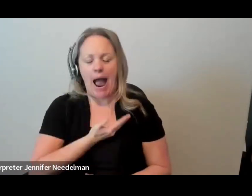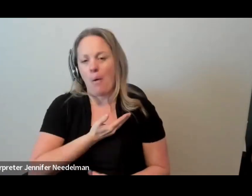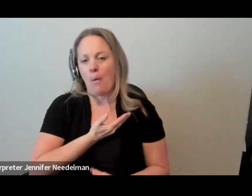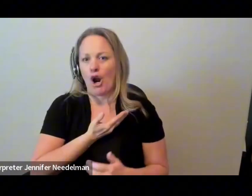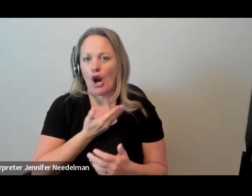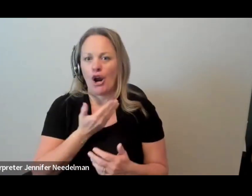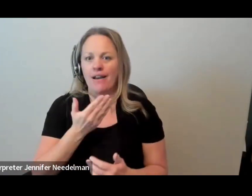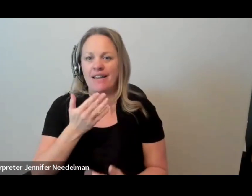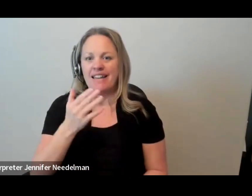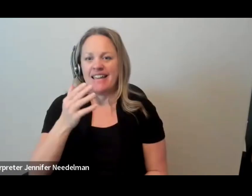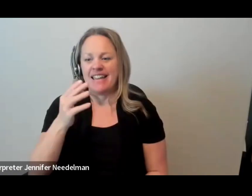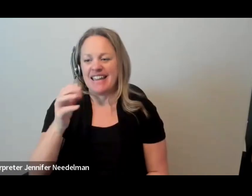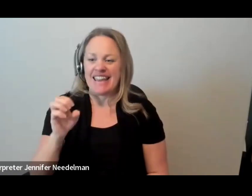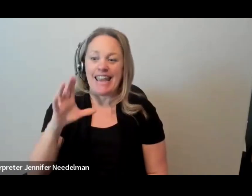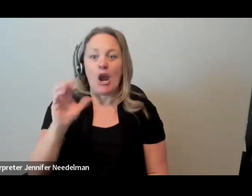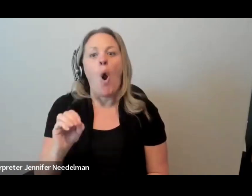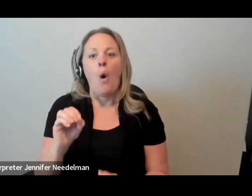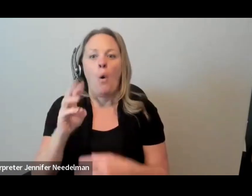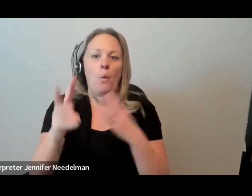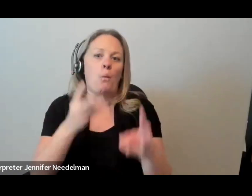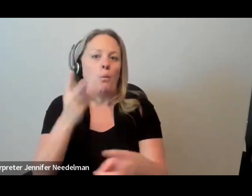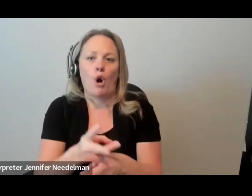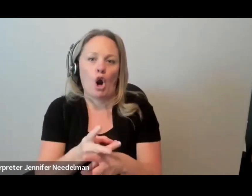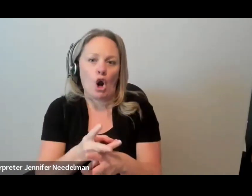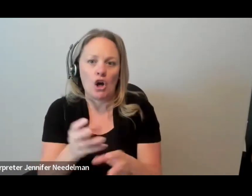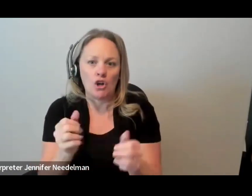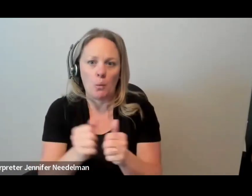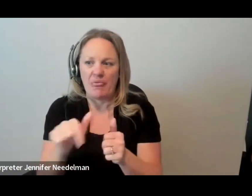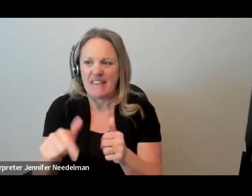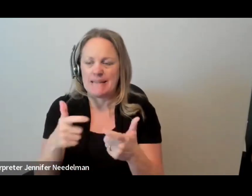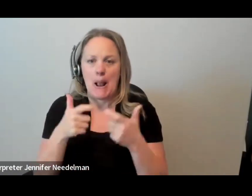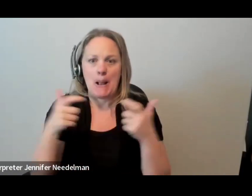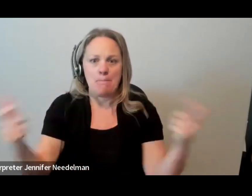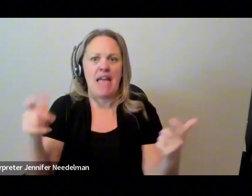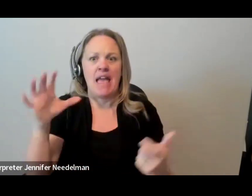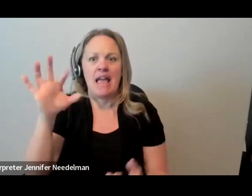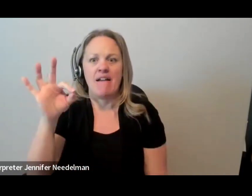with these massive factories and data centers